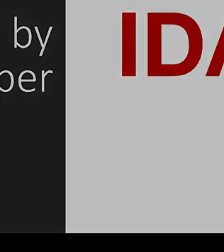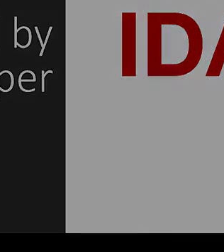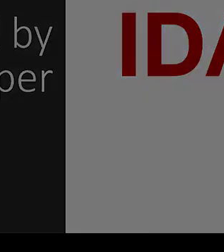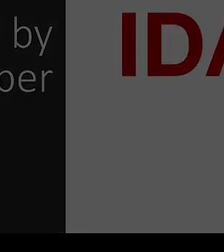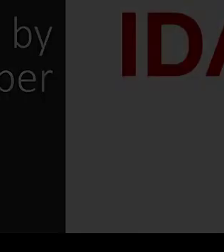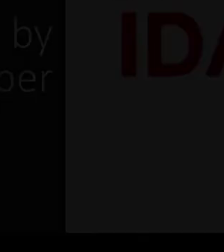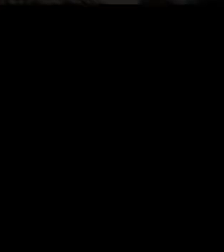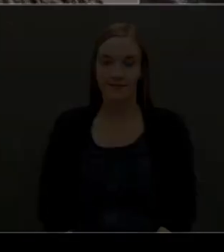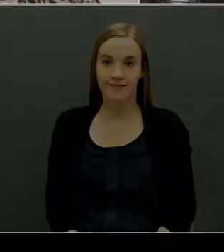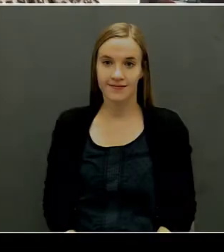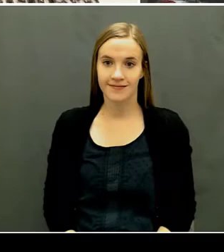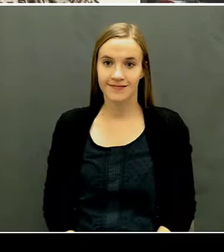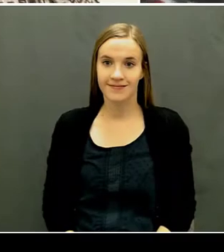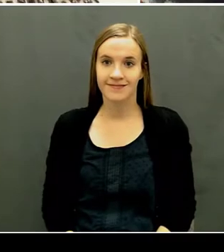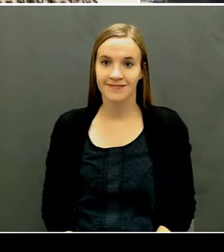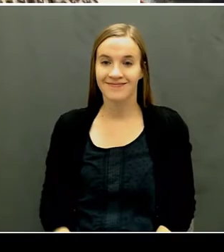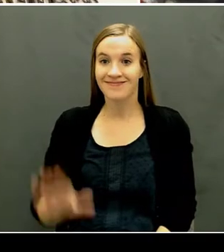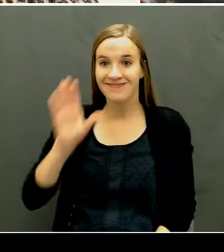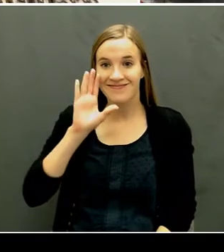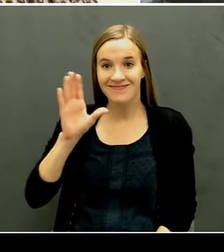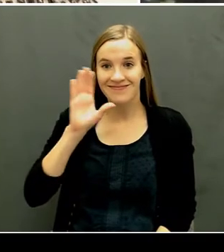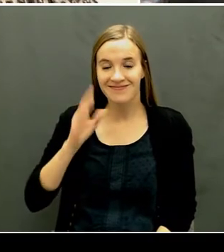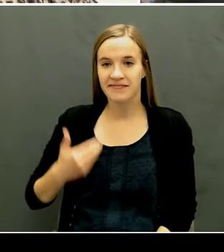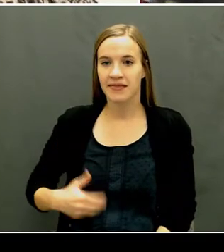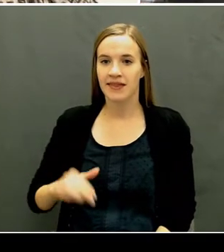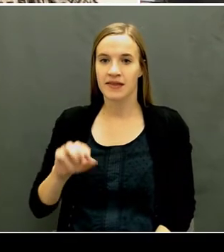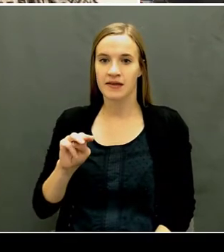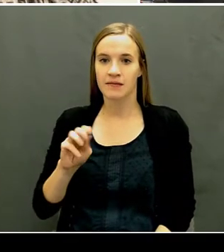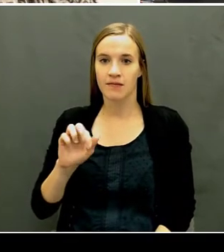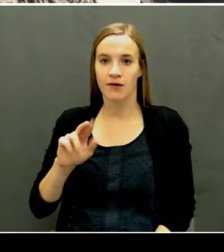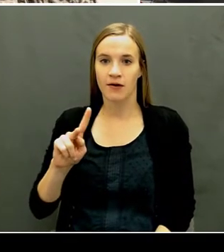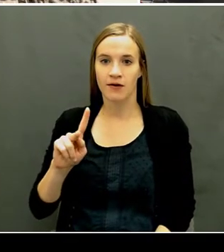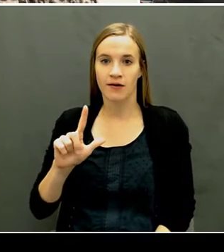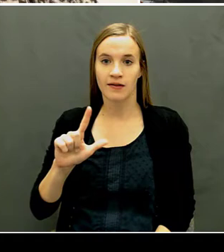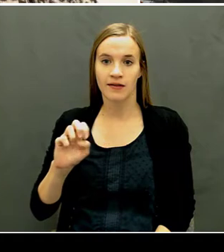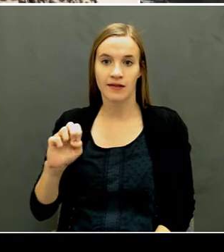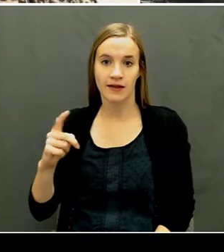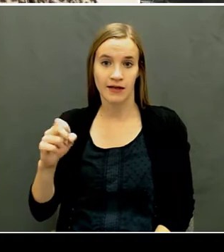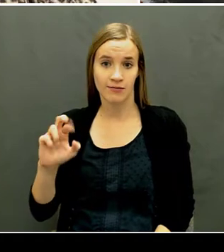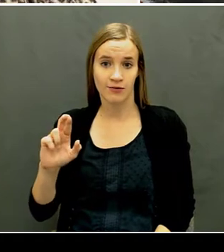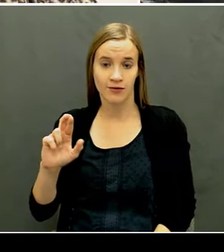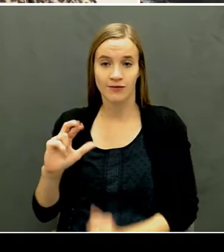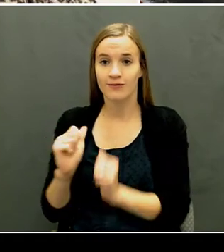Mark Leeper: Hello, I'm Mark Leeper with the Northwest ADA Center Idaho and Disability Action